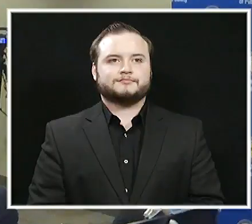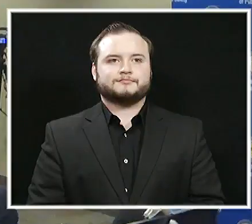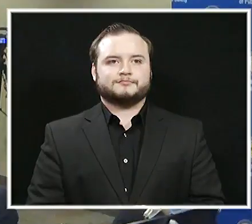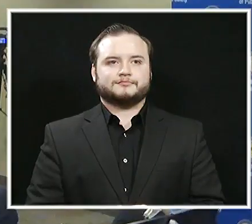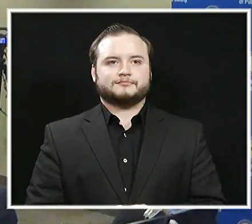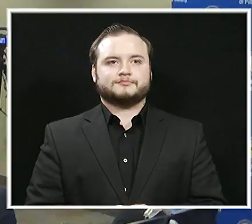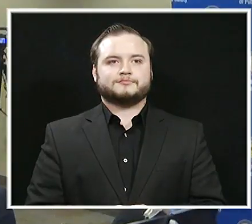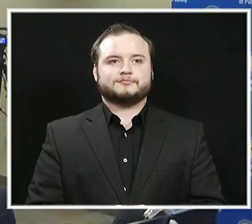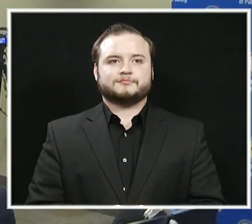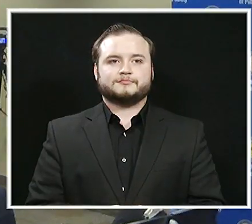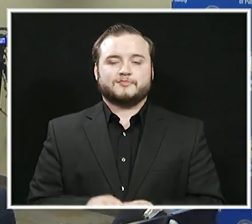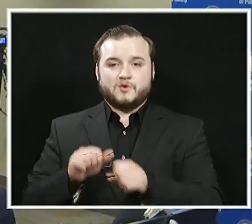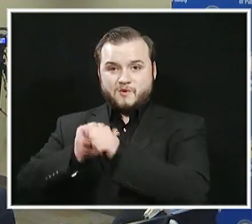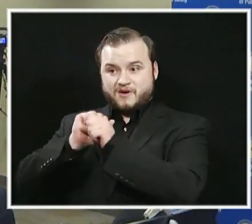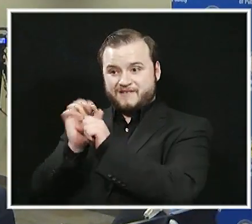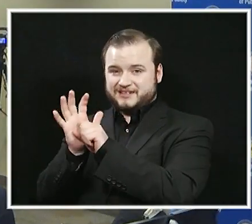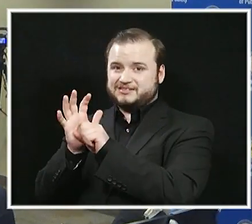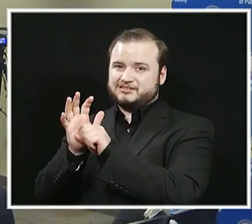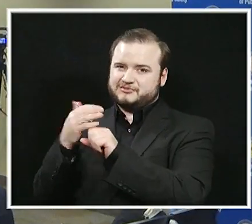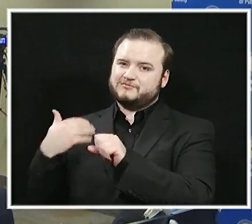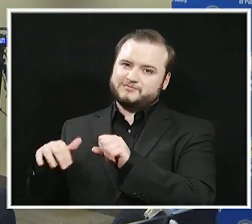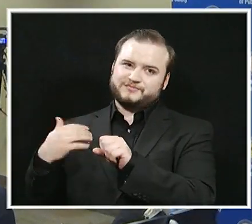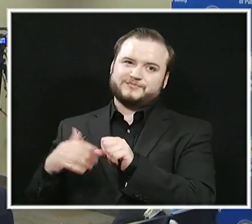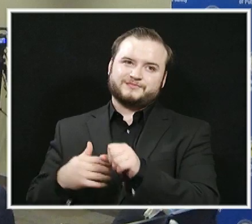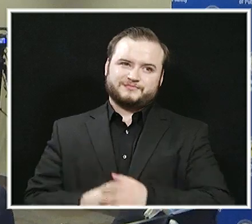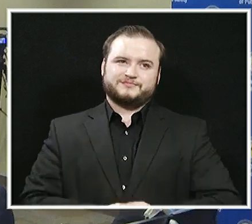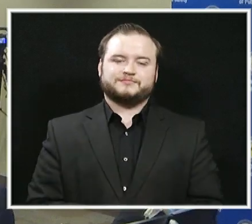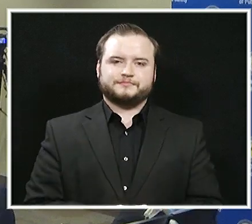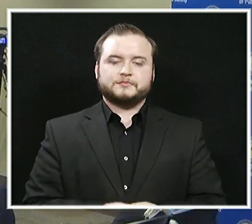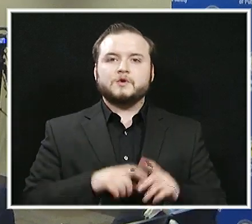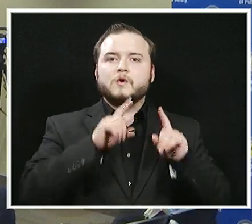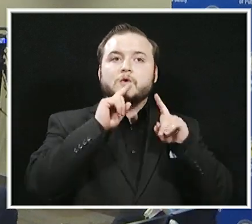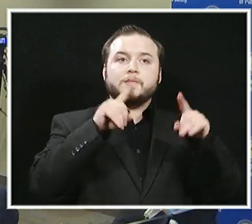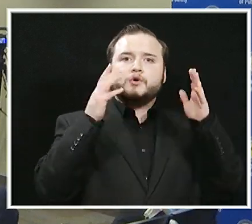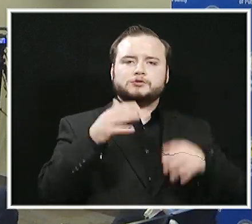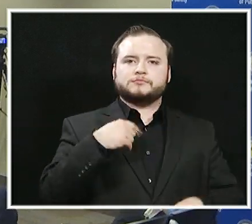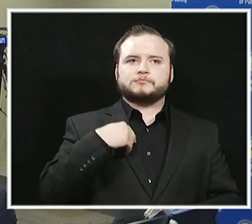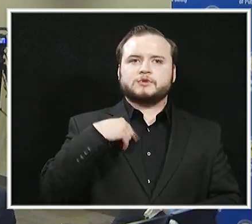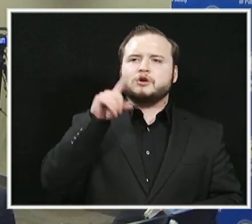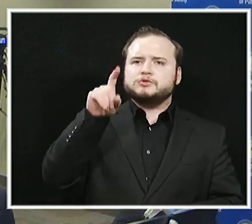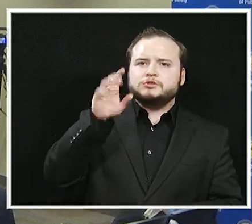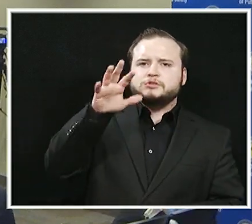have an answer for that today other than we made that decision what we thought, moved one in, and it's created that. COVID-19 has done that.